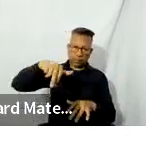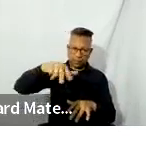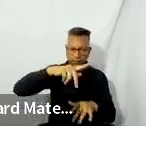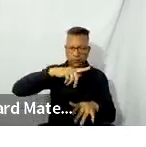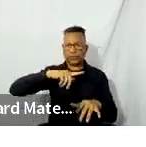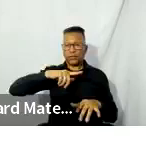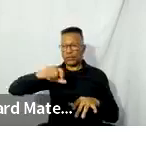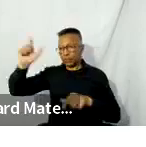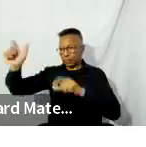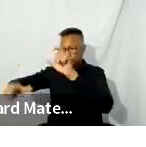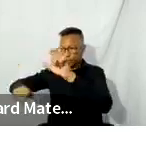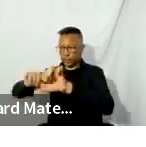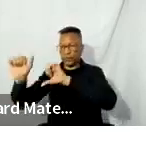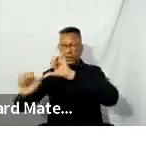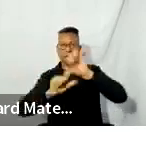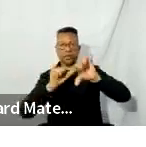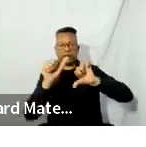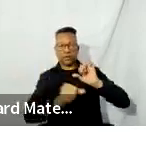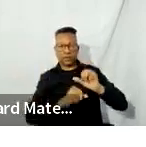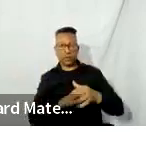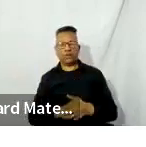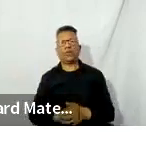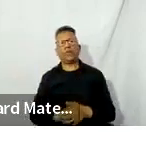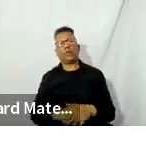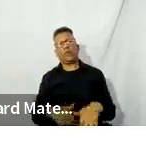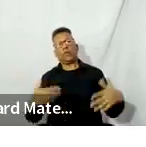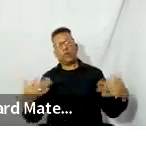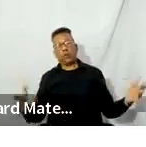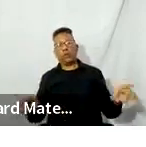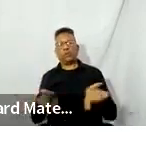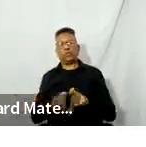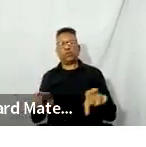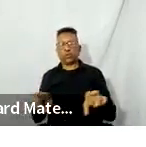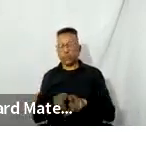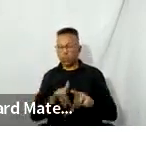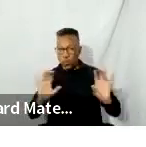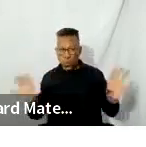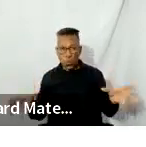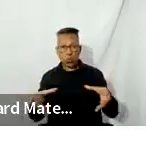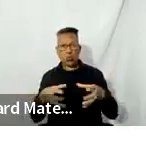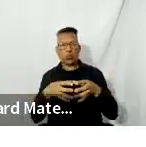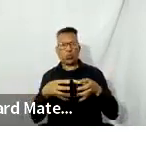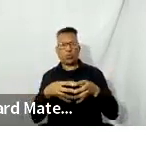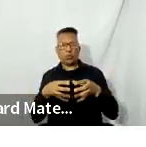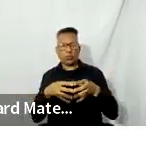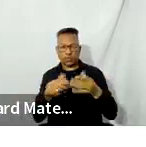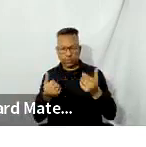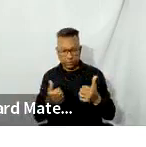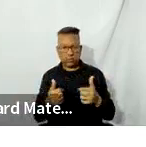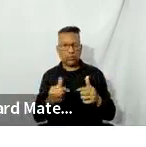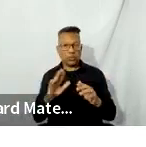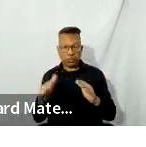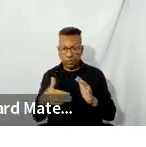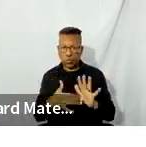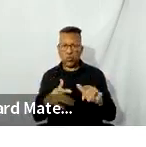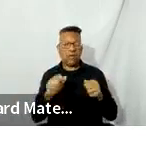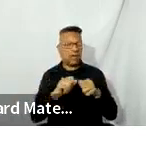collective, subject, and transform orming and acting and acting collectively. What What if we put that principle